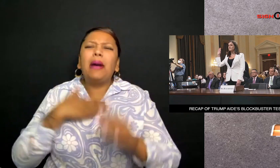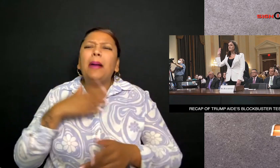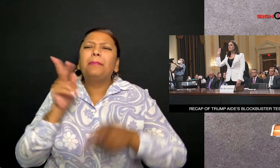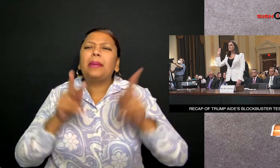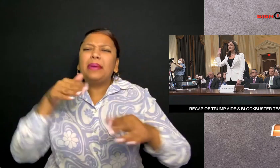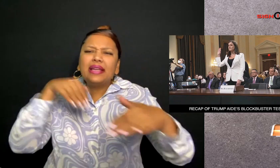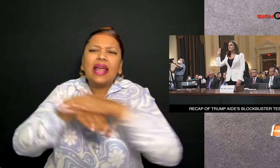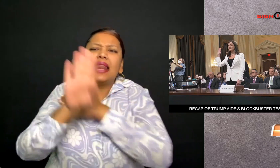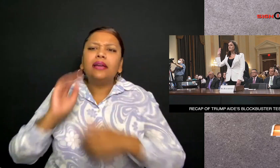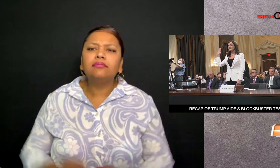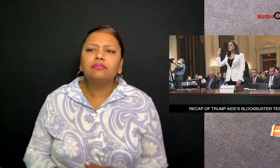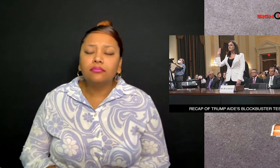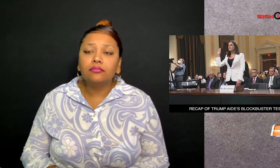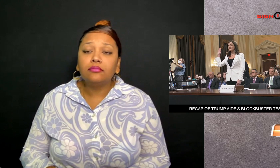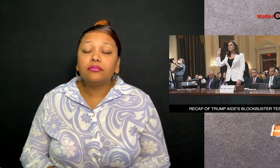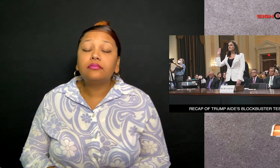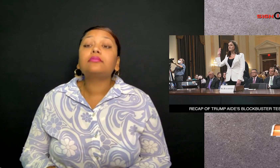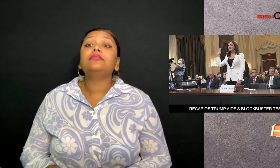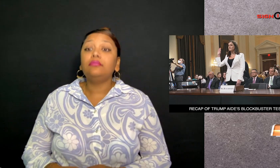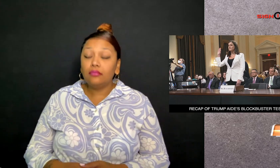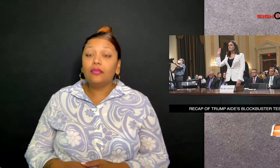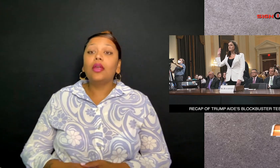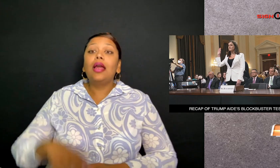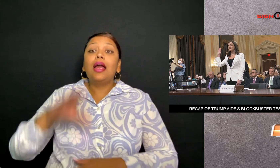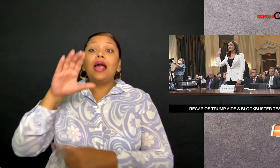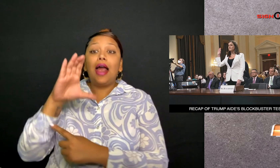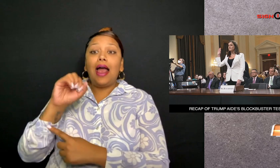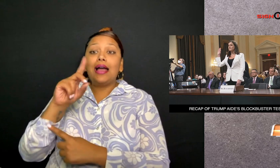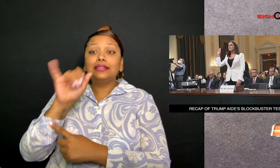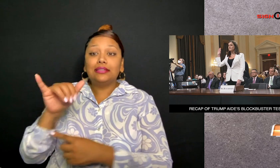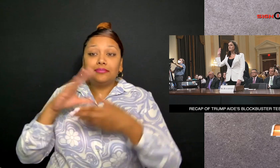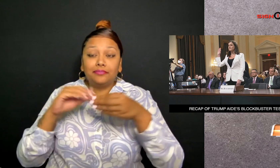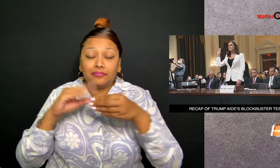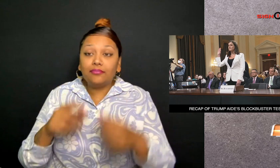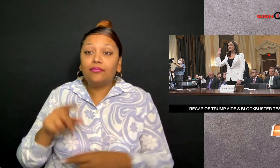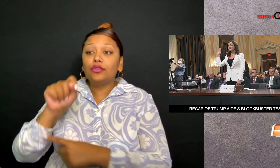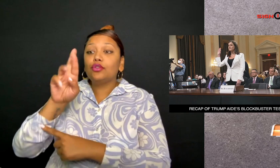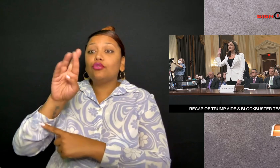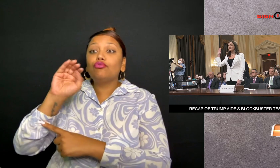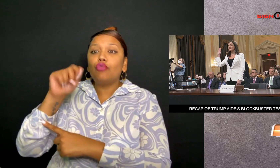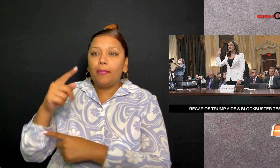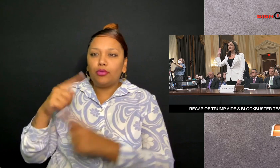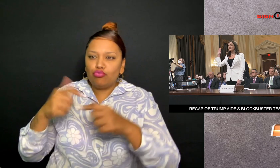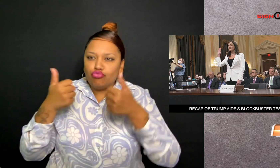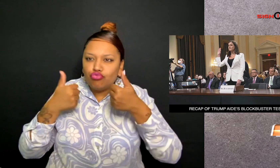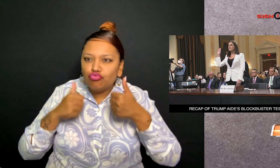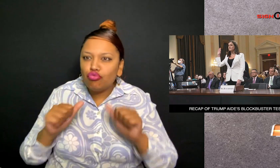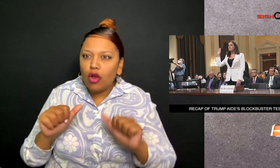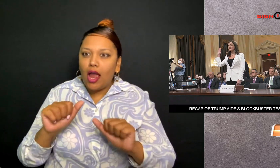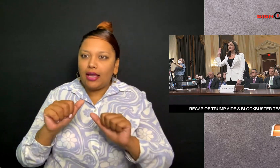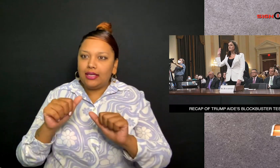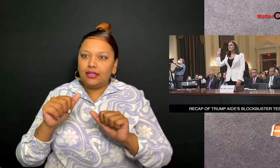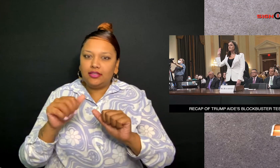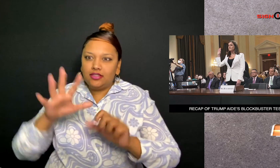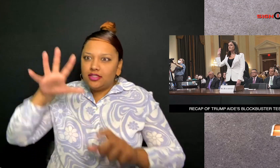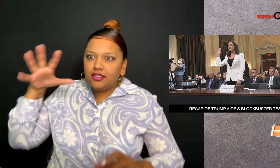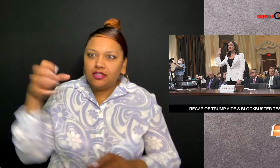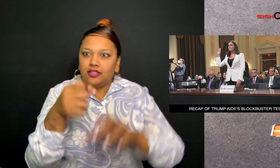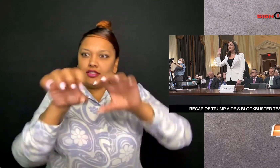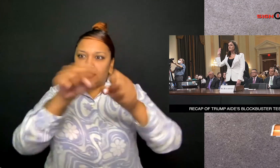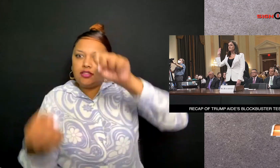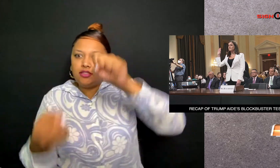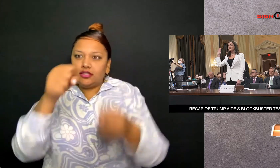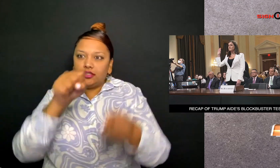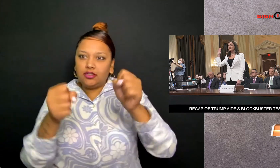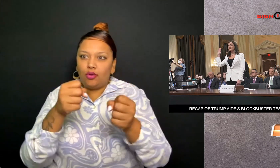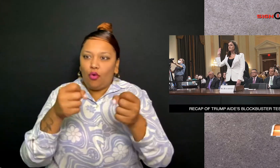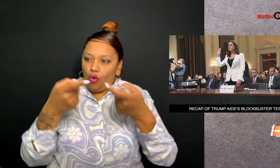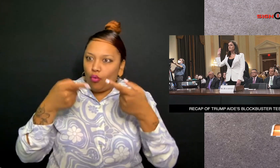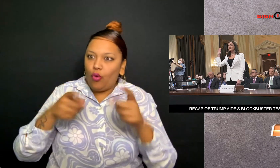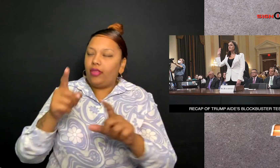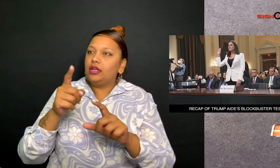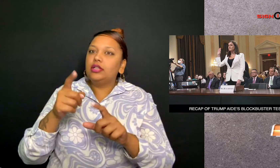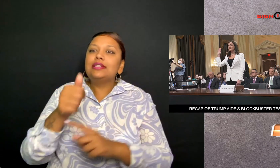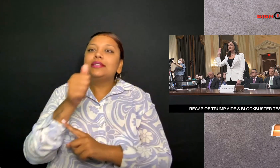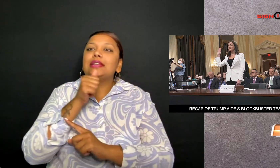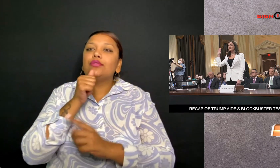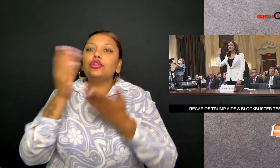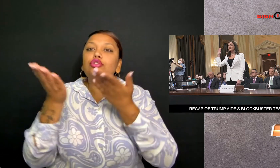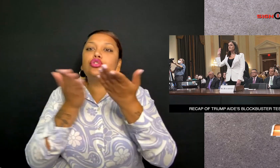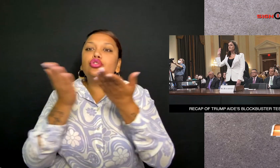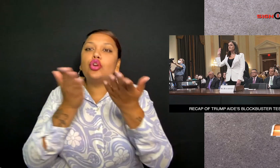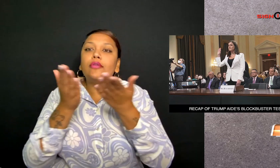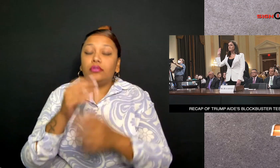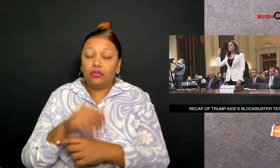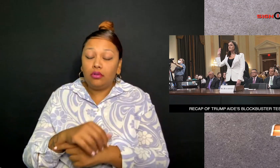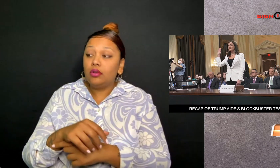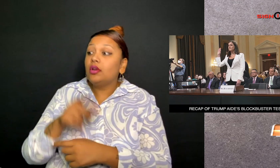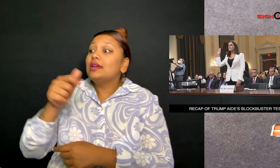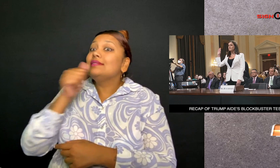in